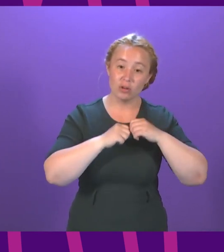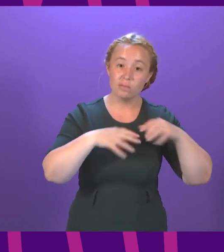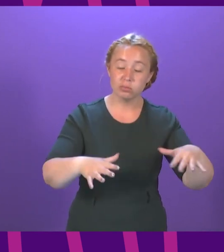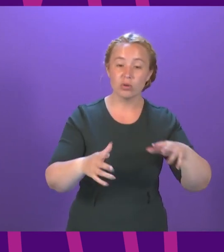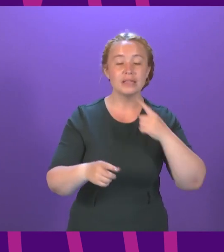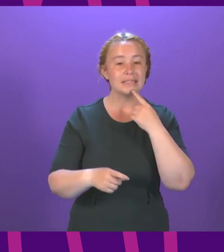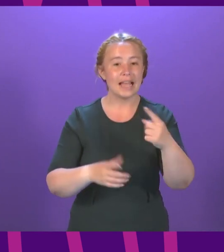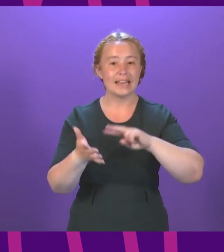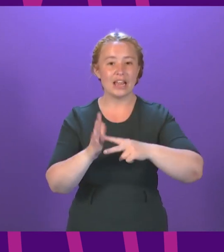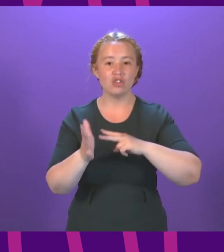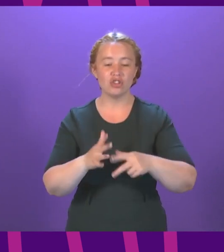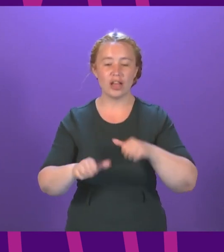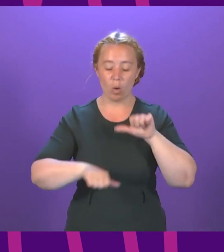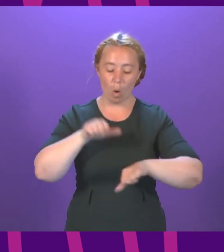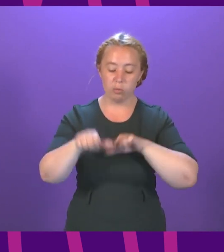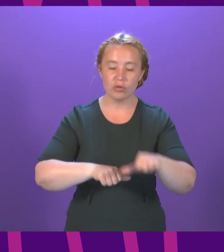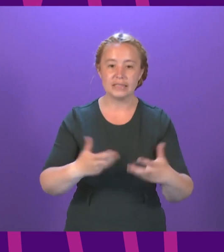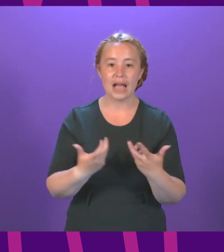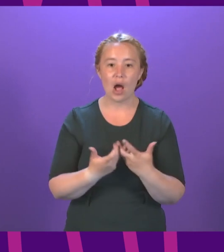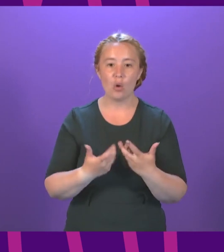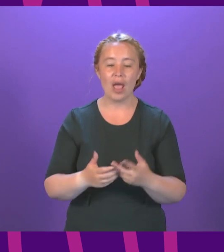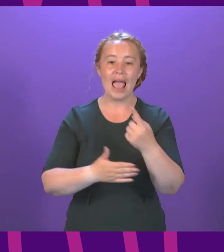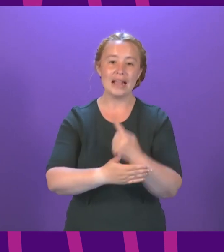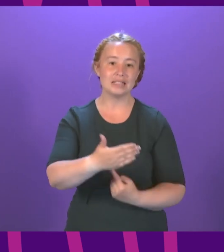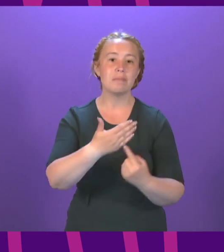“operates in these kinds of decisions independently of ministers”.